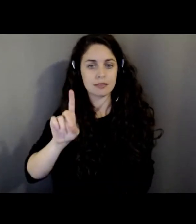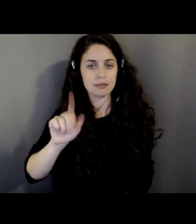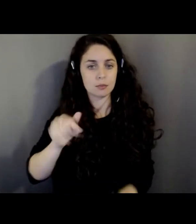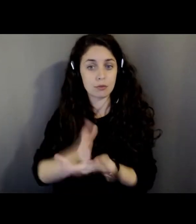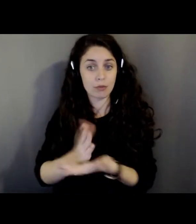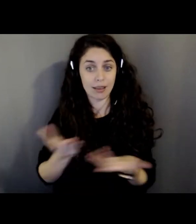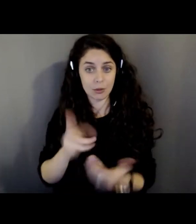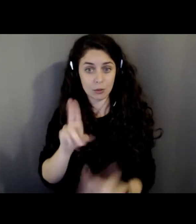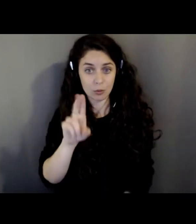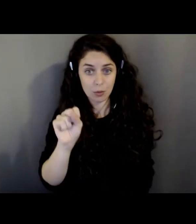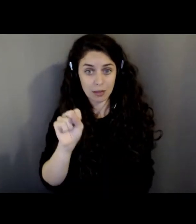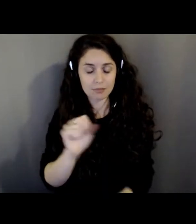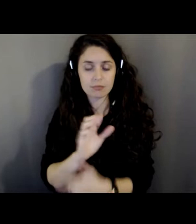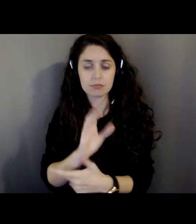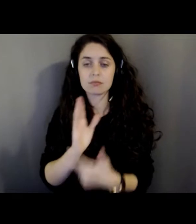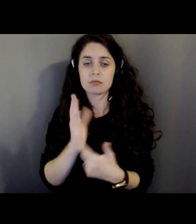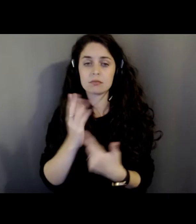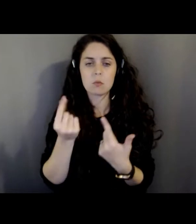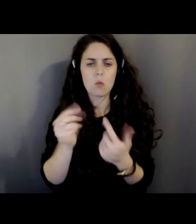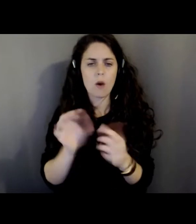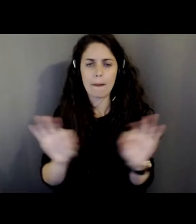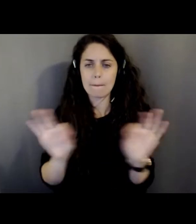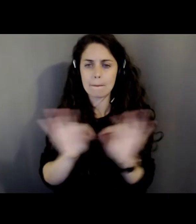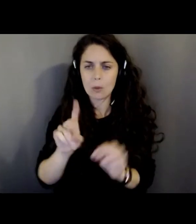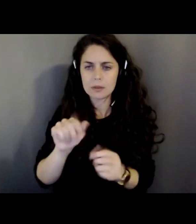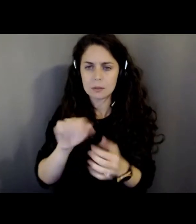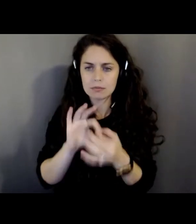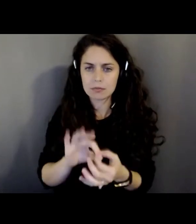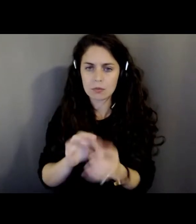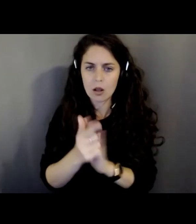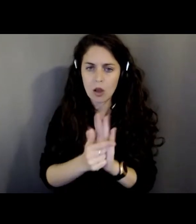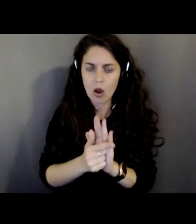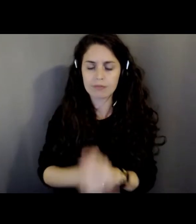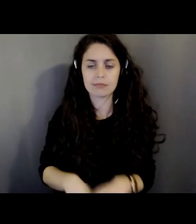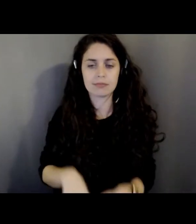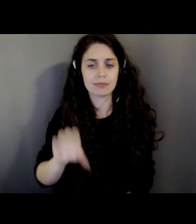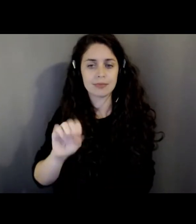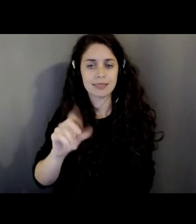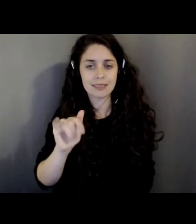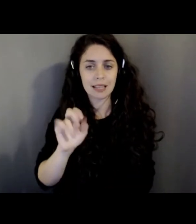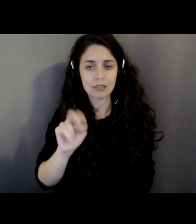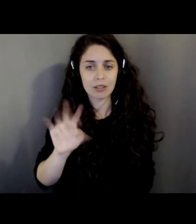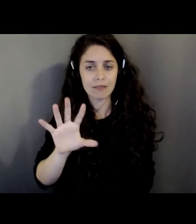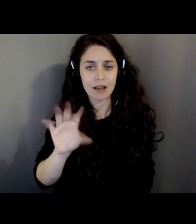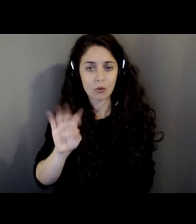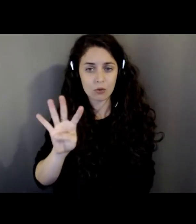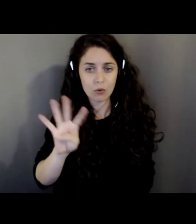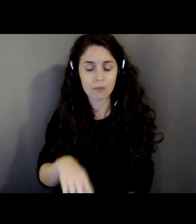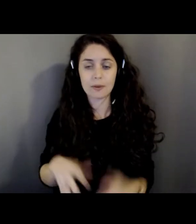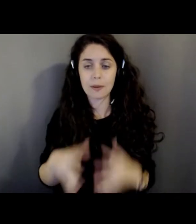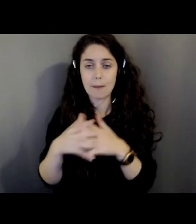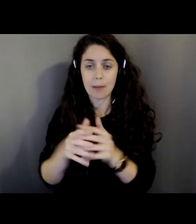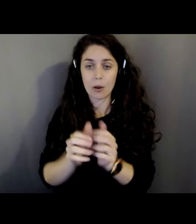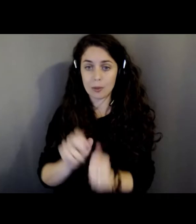about important disability laws: Section 504, the Americans with Disabilities Act or ADA,